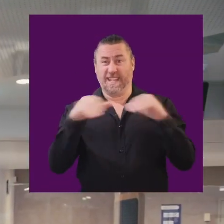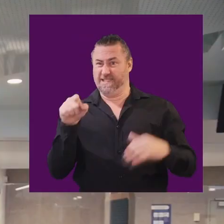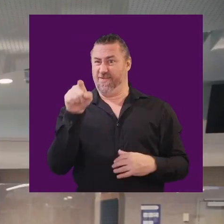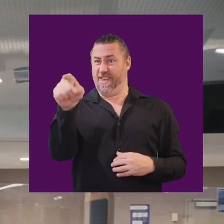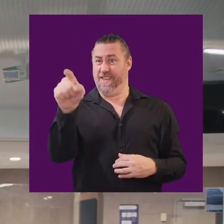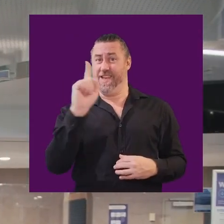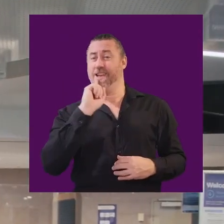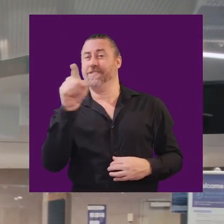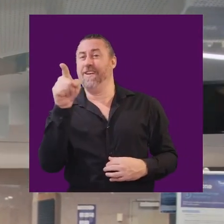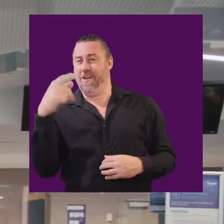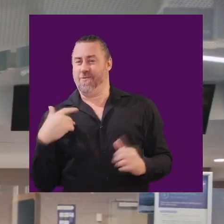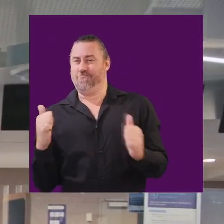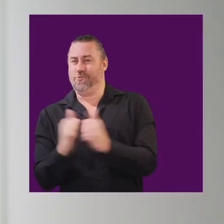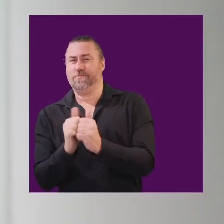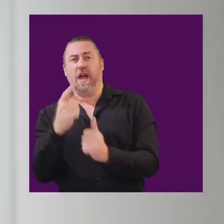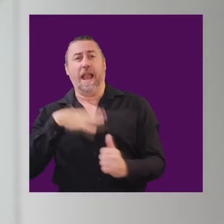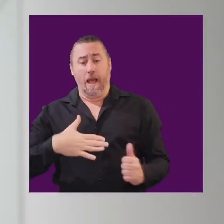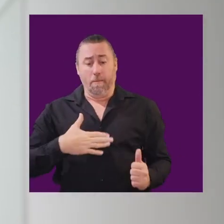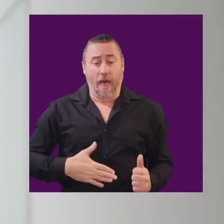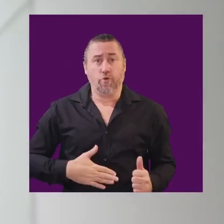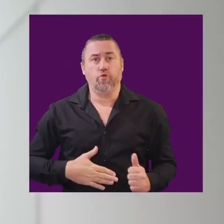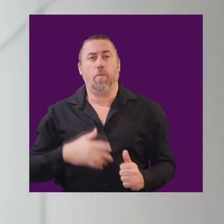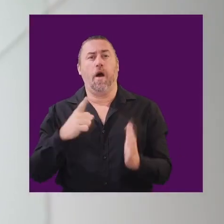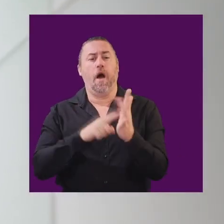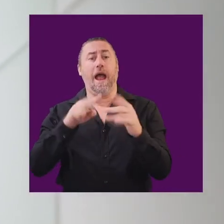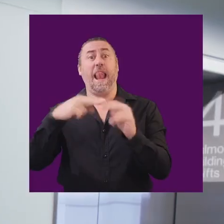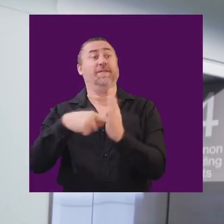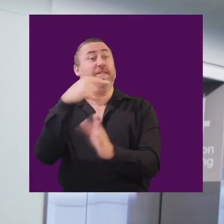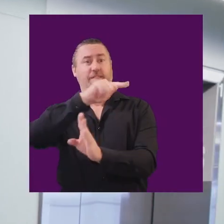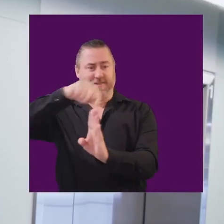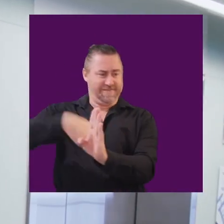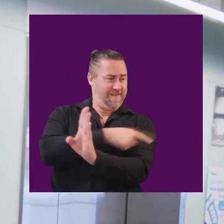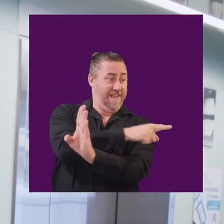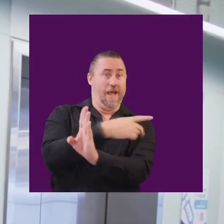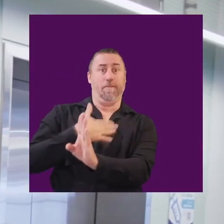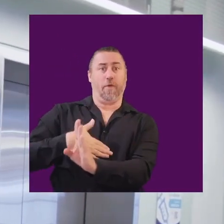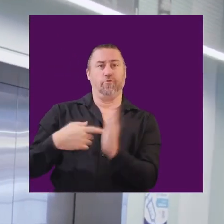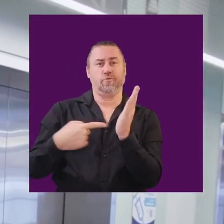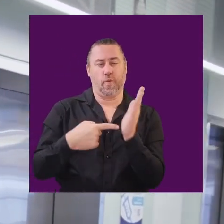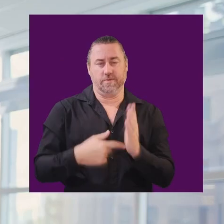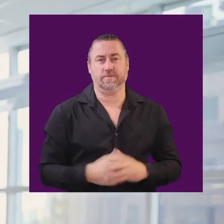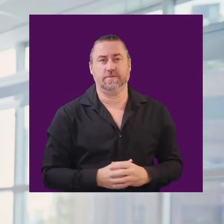the front desk. There are bathrooms on this level too, just behind the lift as well. You'll